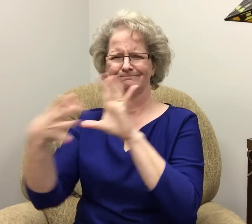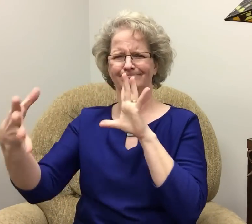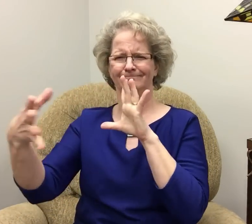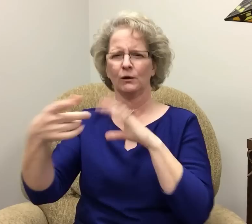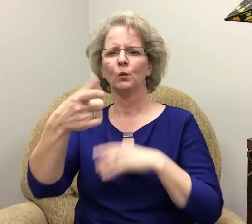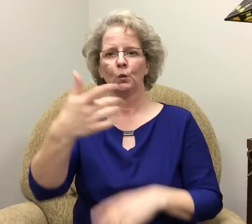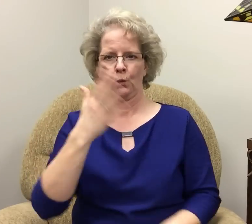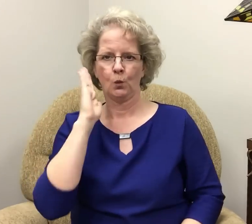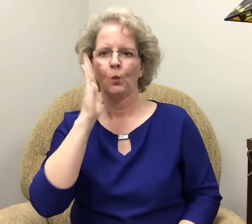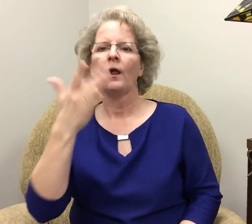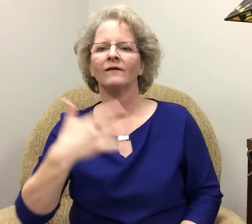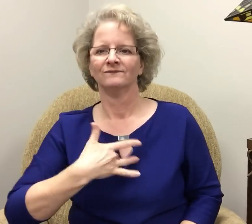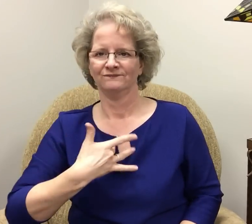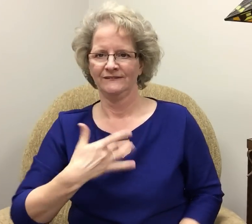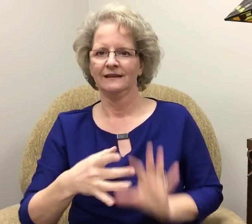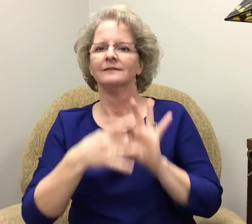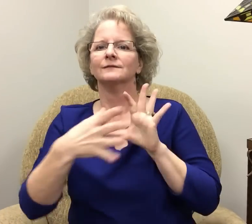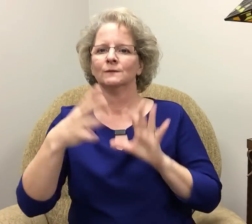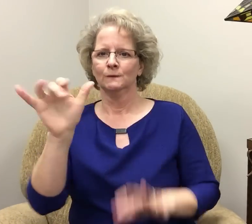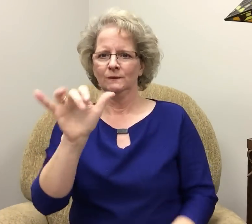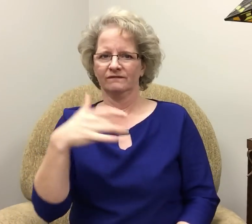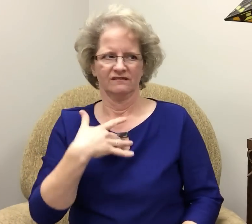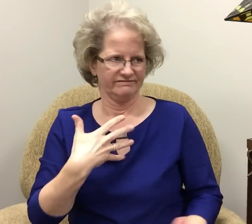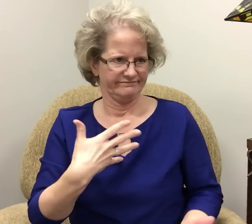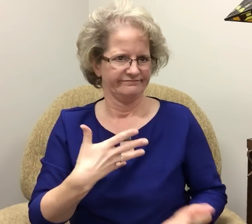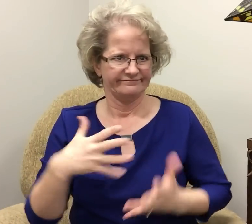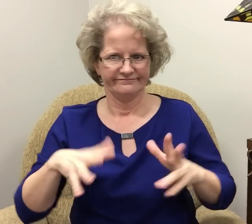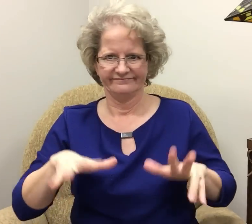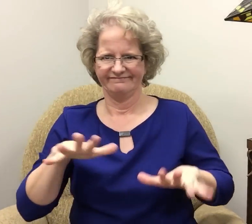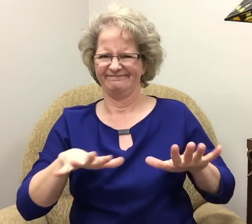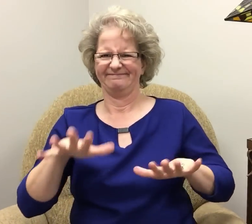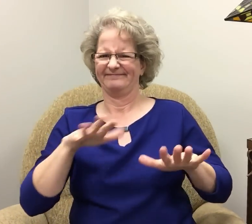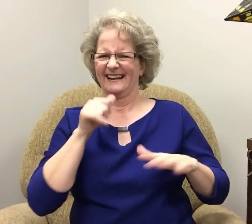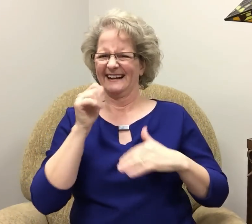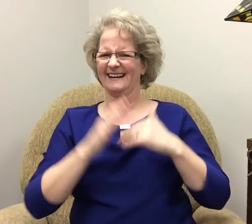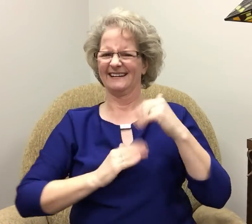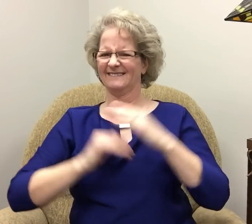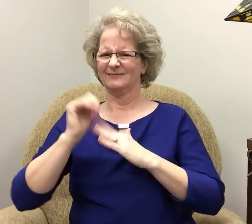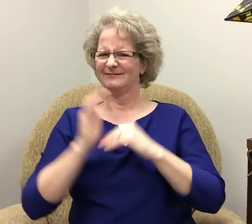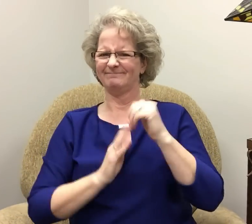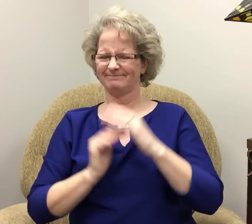side to see the interpreter and then looks back at the service provider.